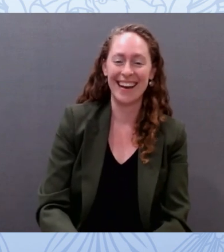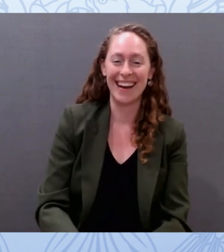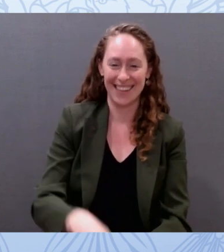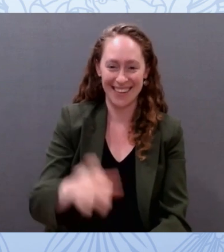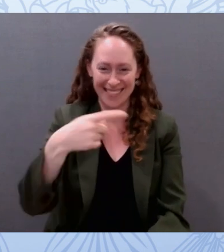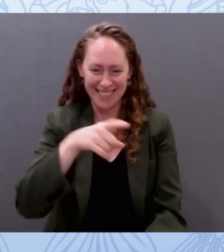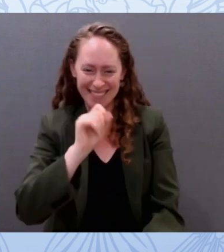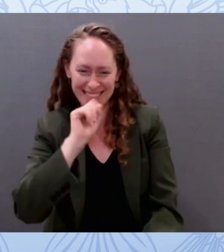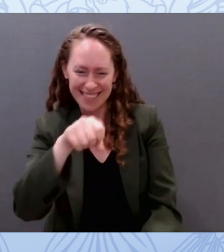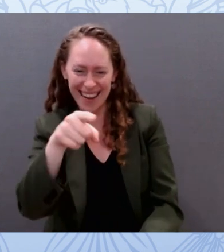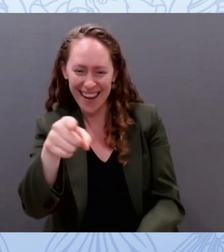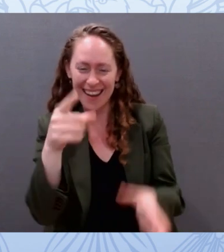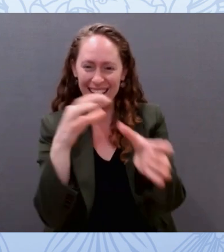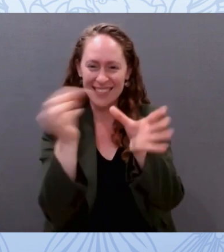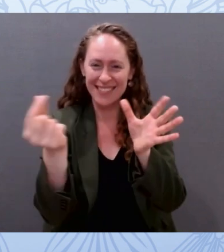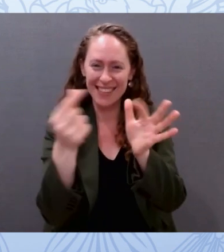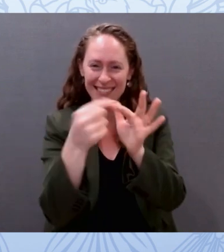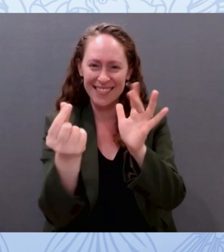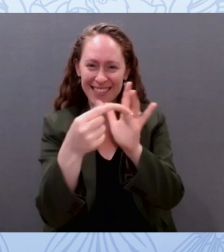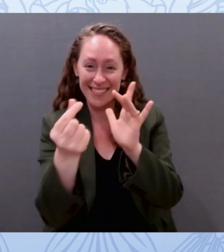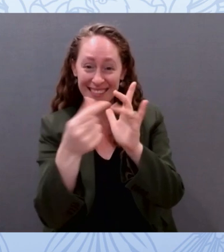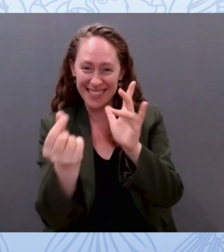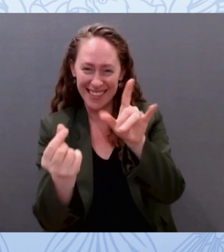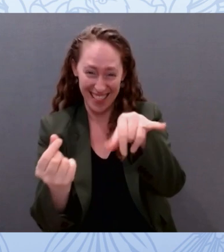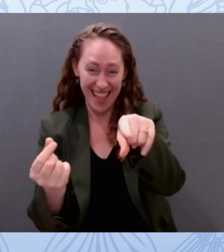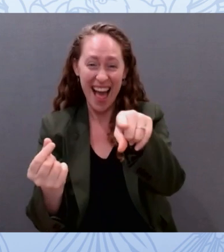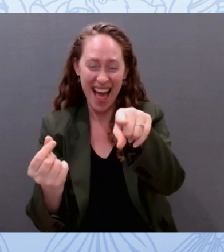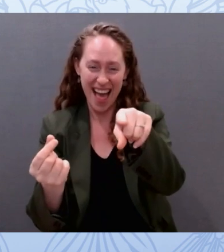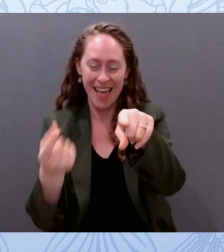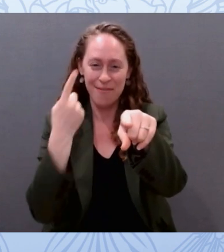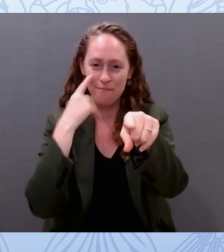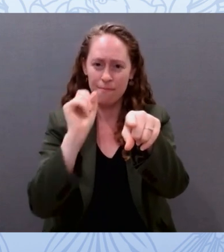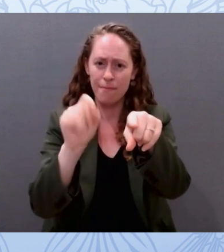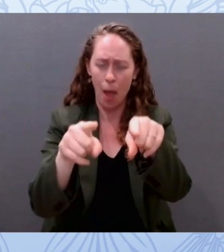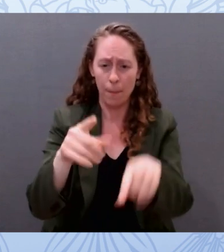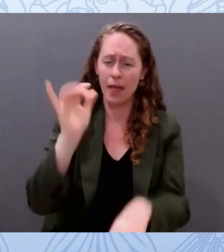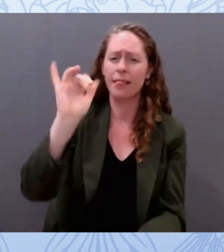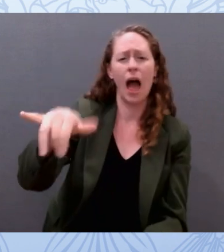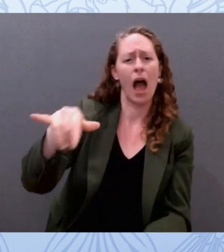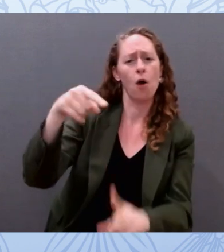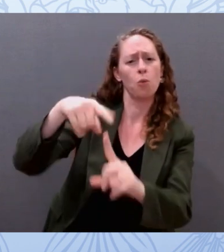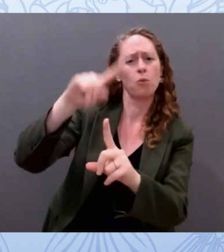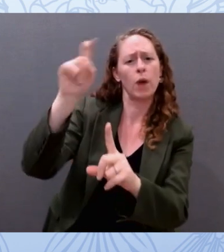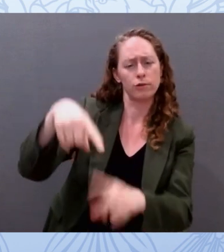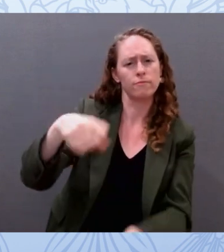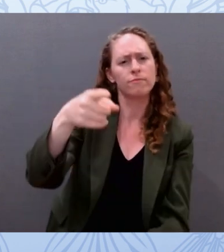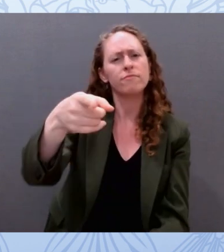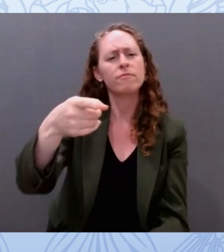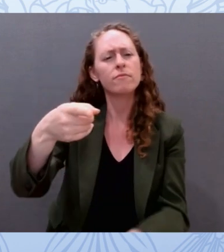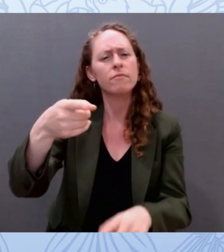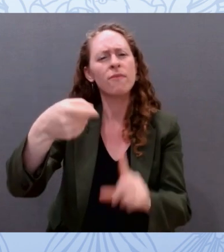When we when we ask that we're not really asking about cities or states or countries, are we?